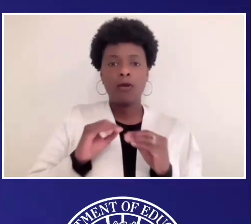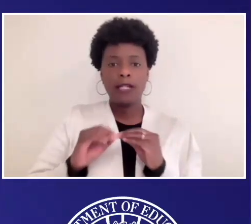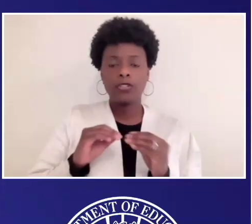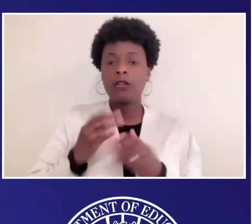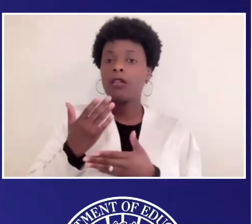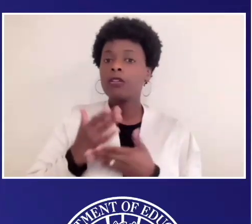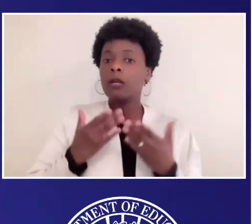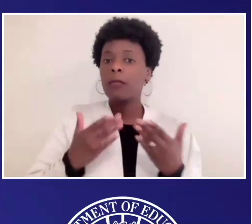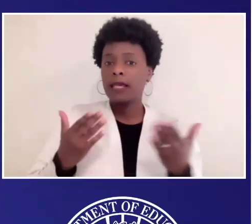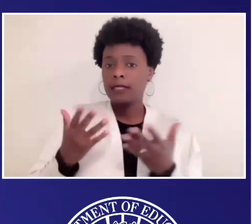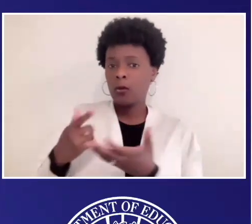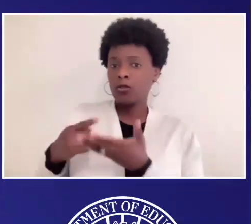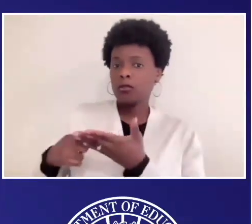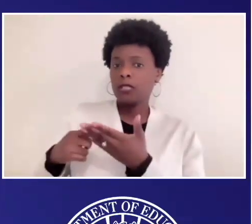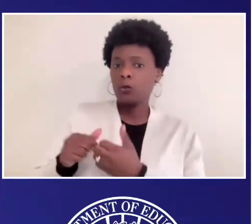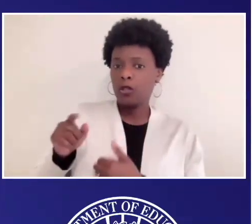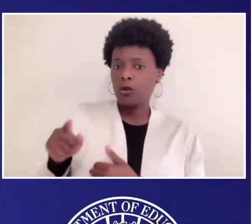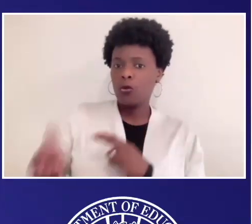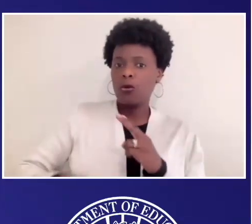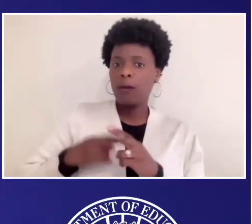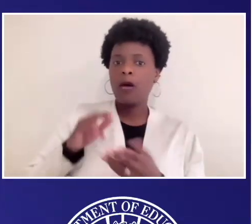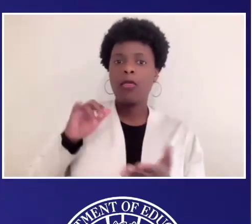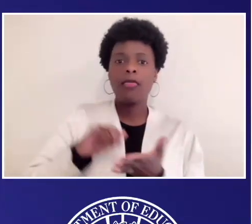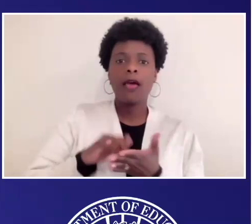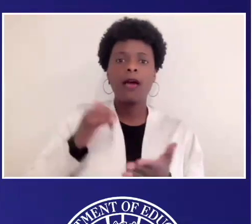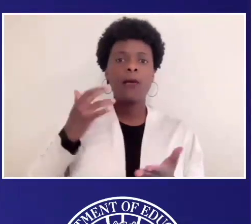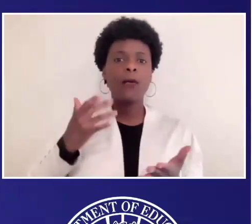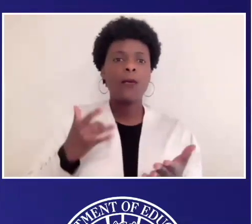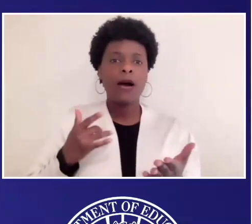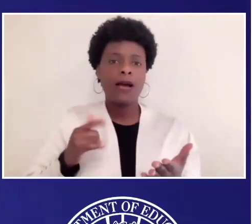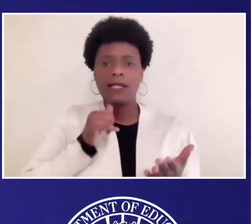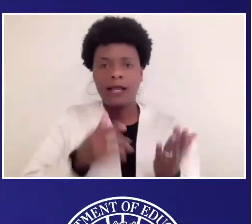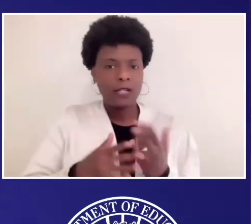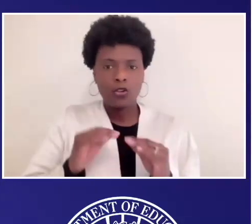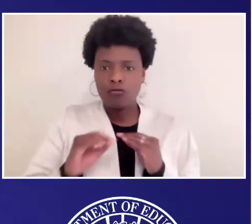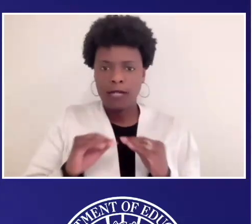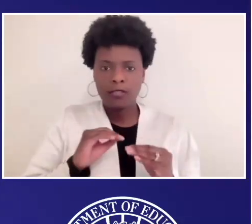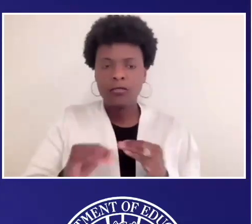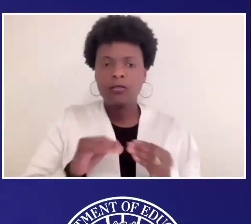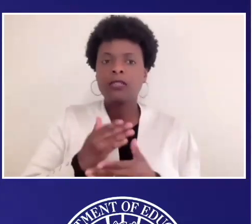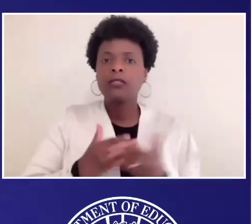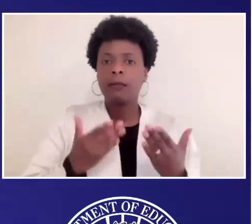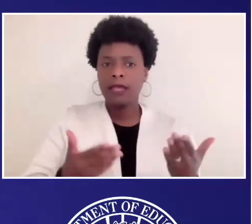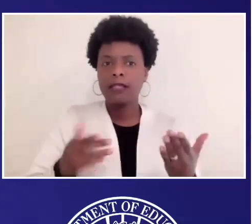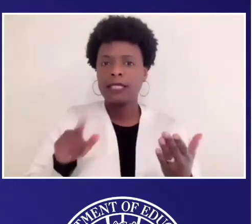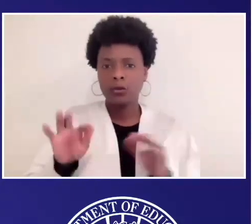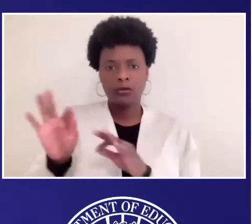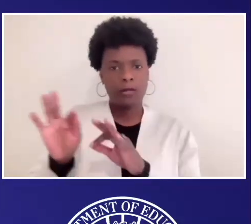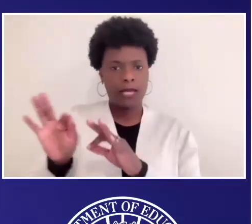to discuss with you about that because it's not a technical correction. There's some things that they need to, to explain to you on that. Okay?